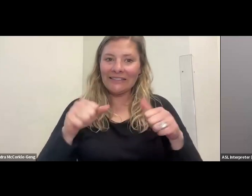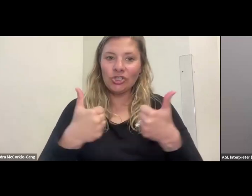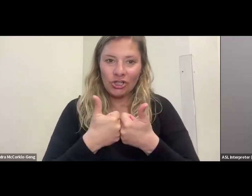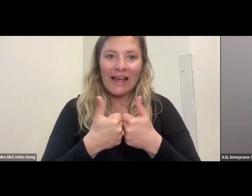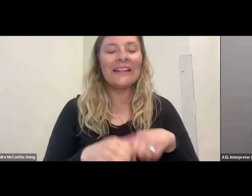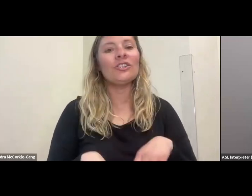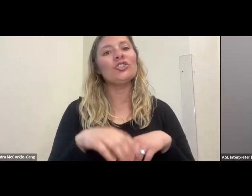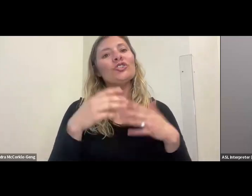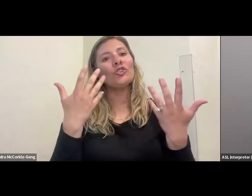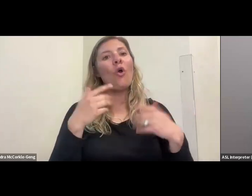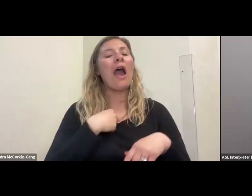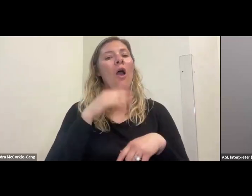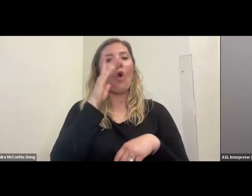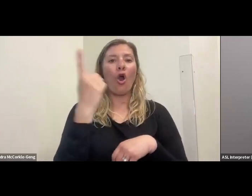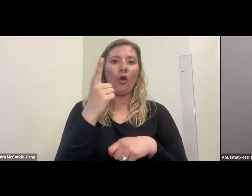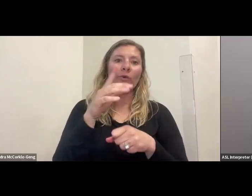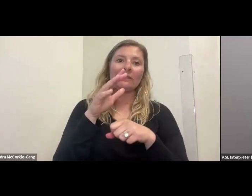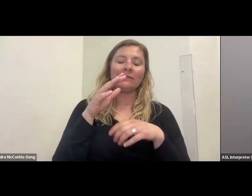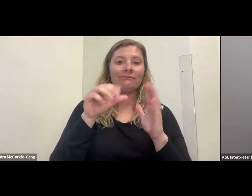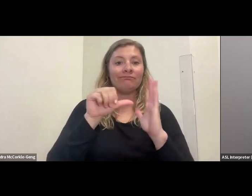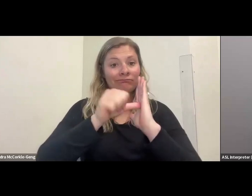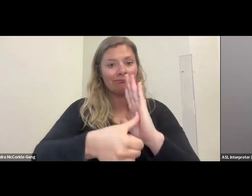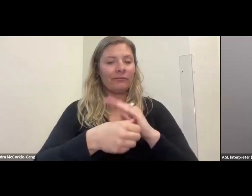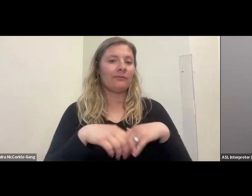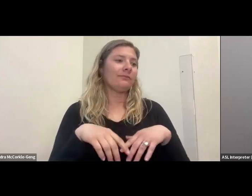ASL Interpreter (Tailyn): Yeah, so that is challenging. And